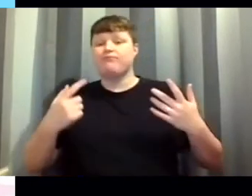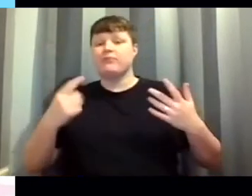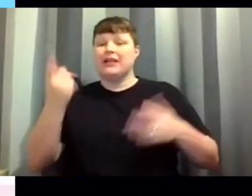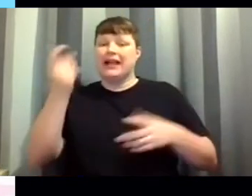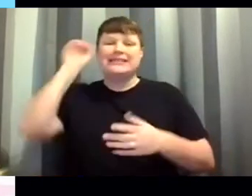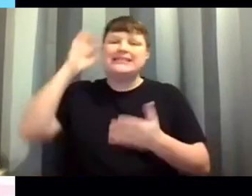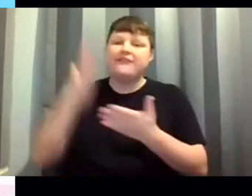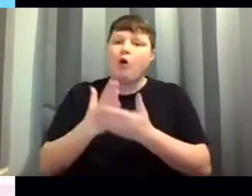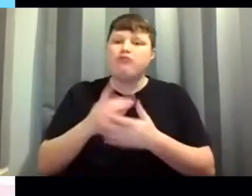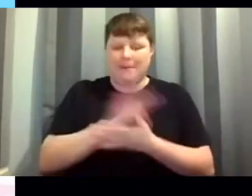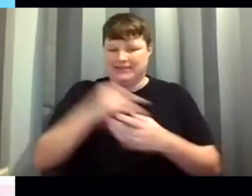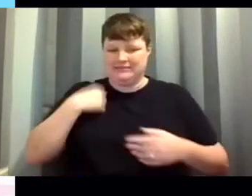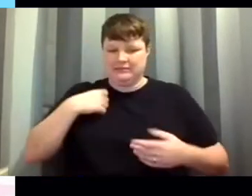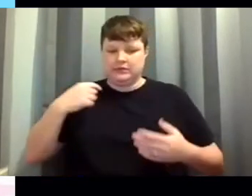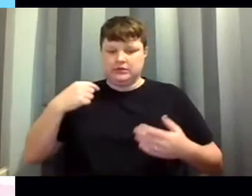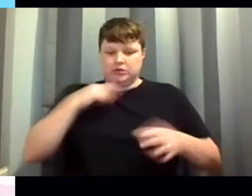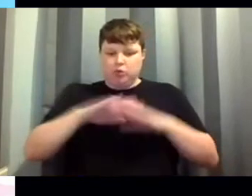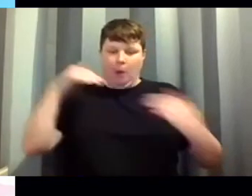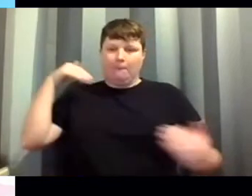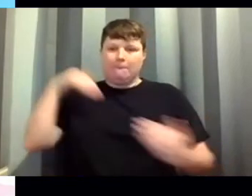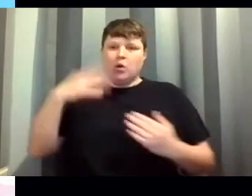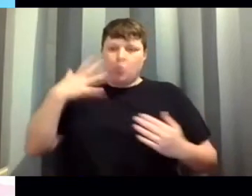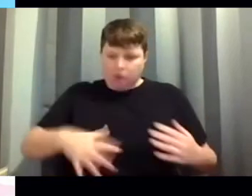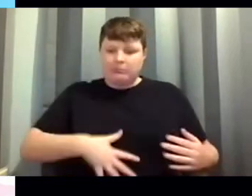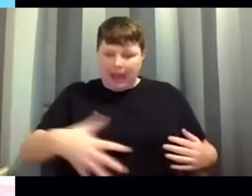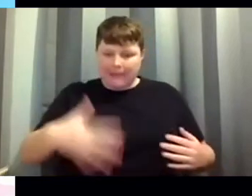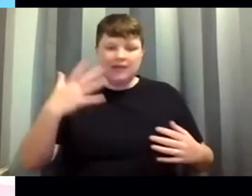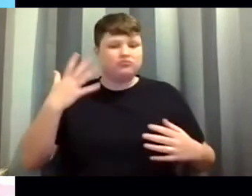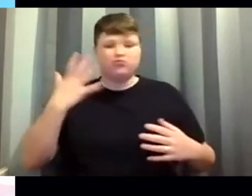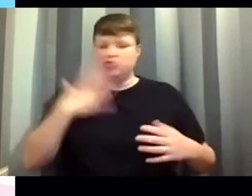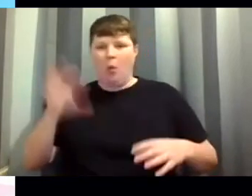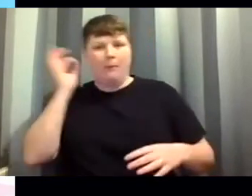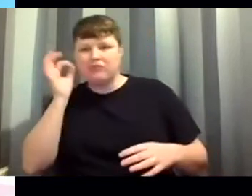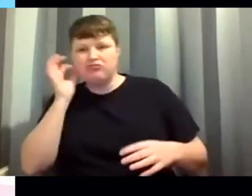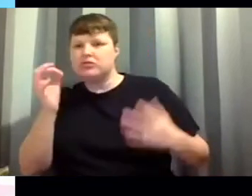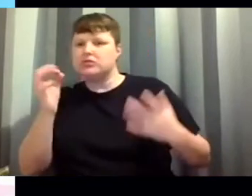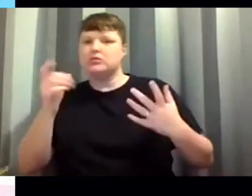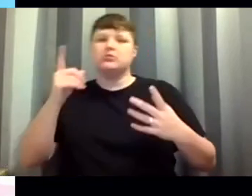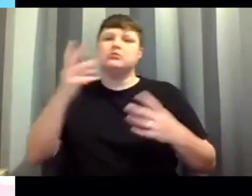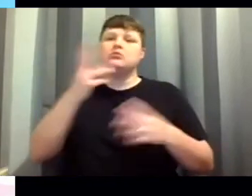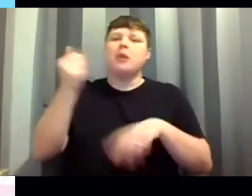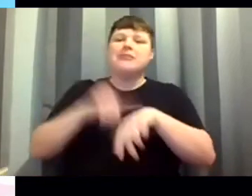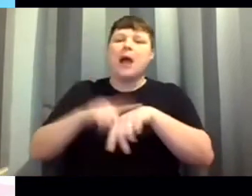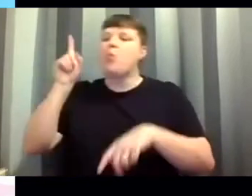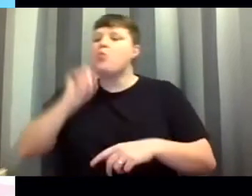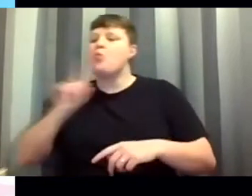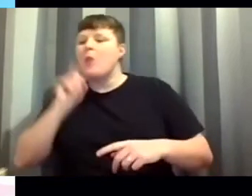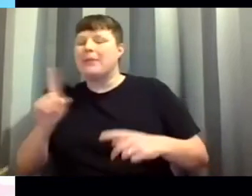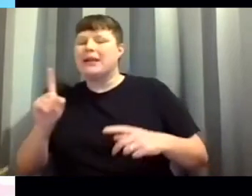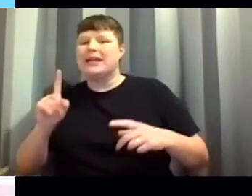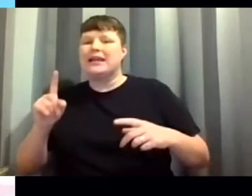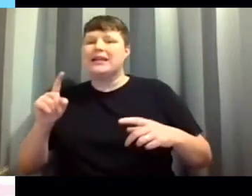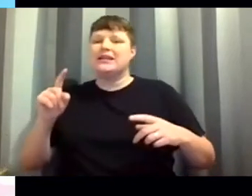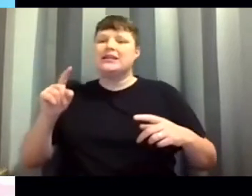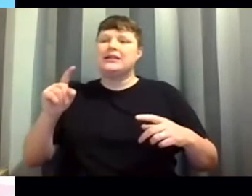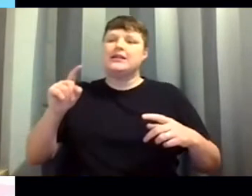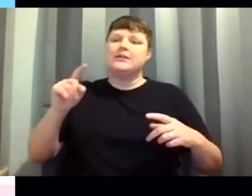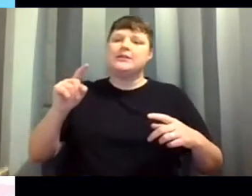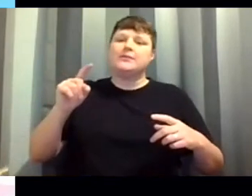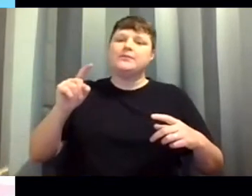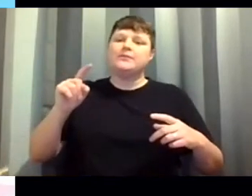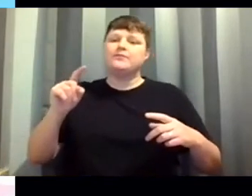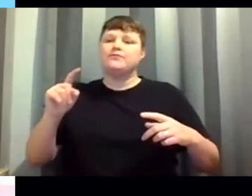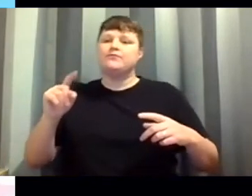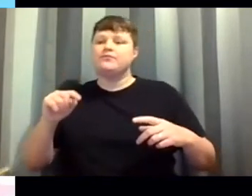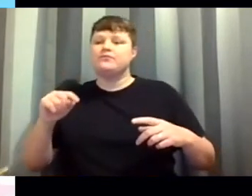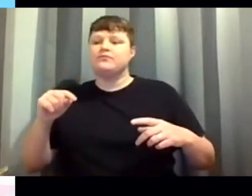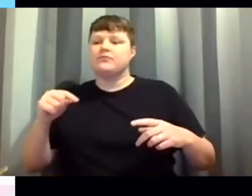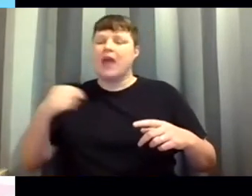And some trans women are very uncomfortable about their inability to have kids. Hormonal